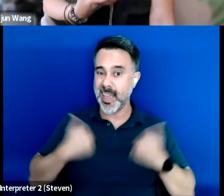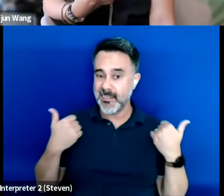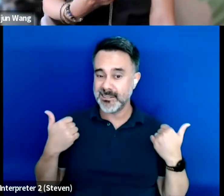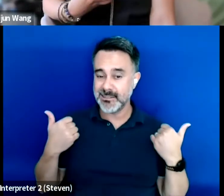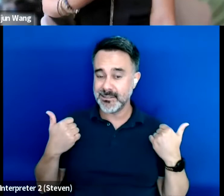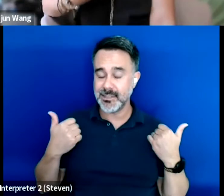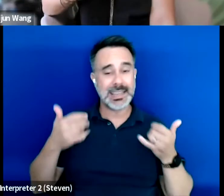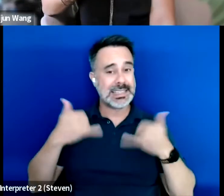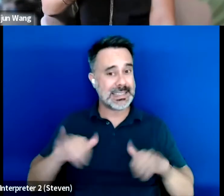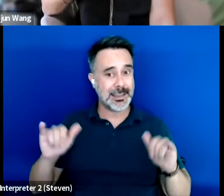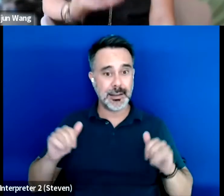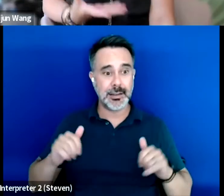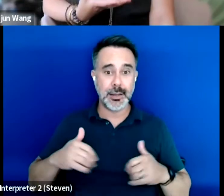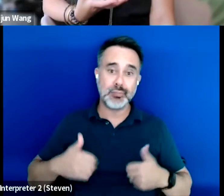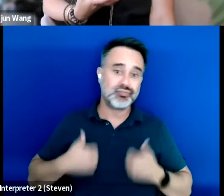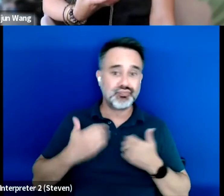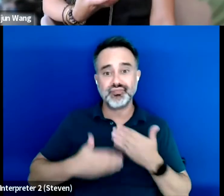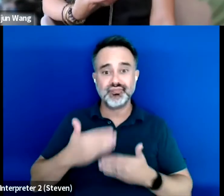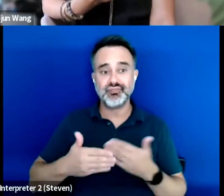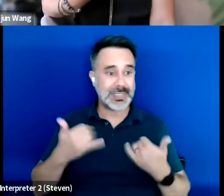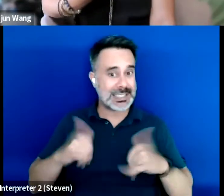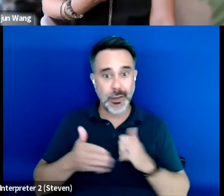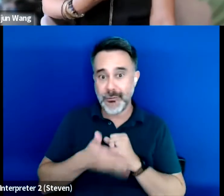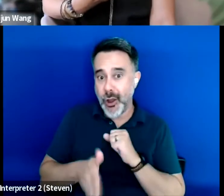in that first fifth of the book because it was -- Yes!